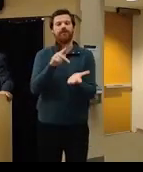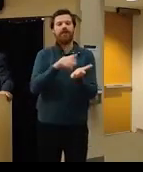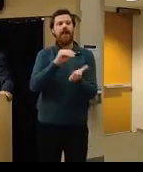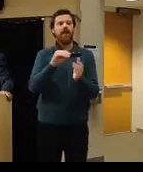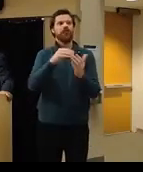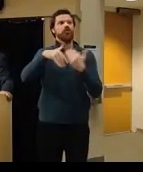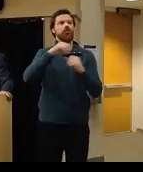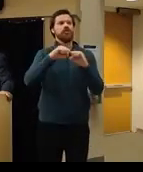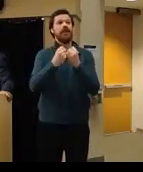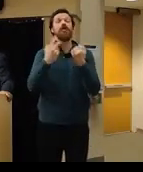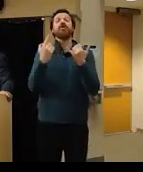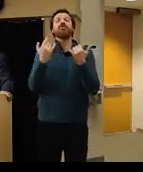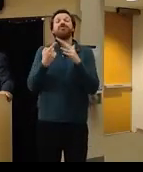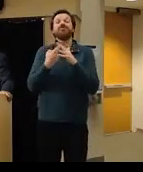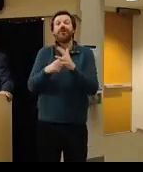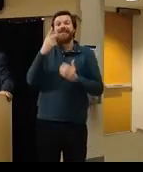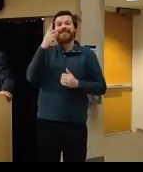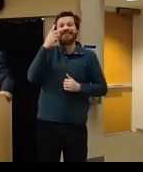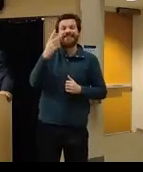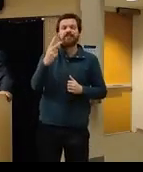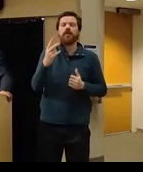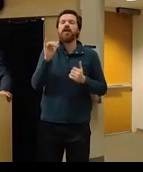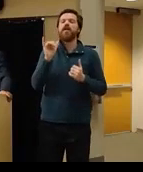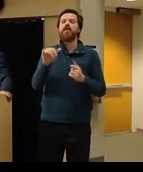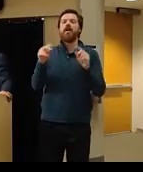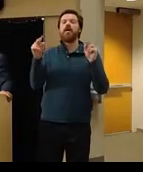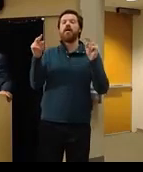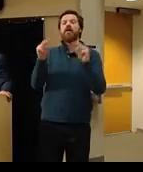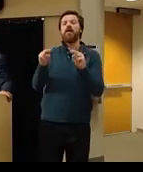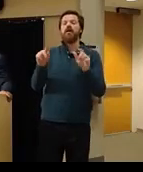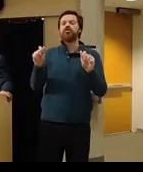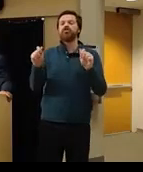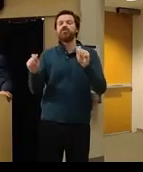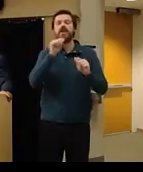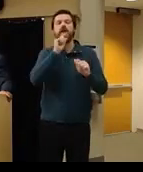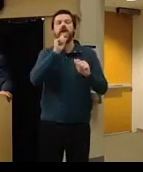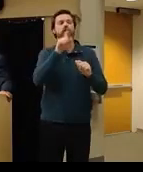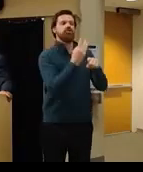racism and psychology and Psychiatry becoming softer gentler the focus is not on genetics or